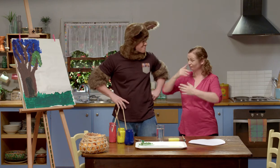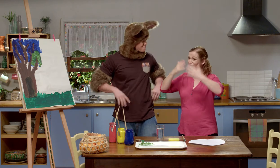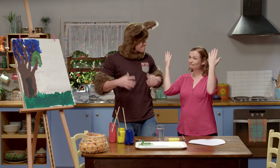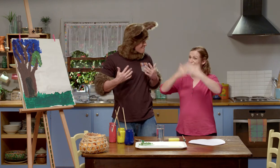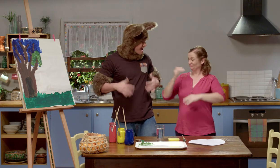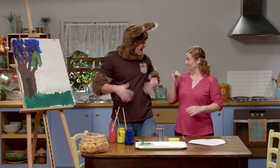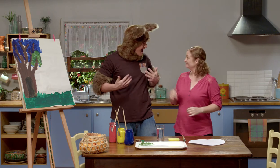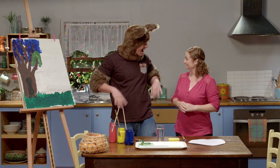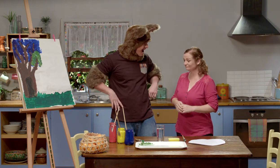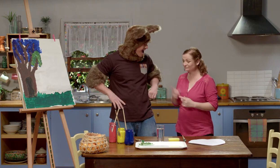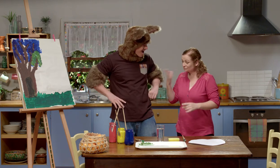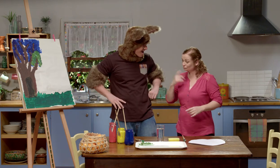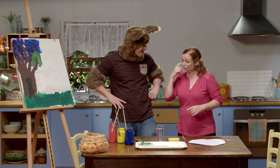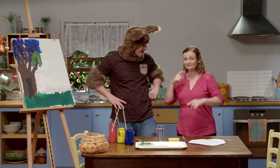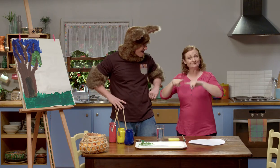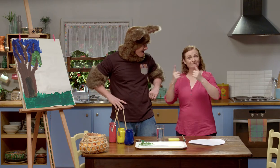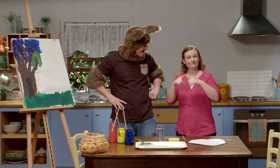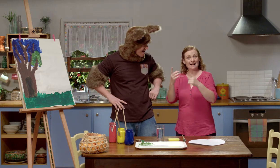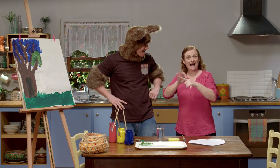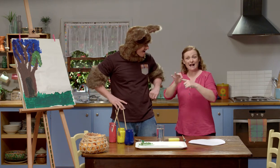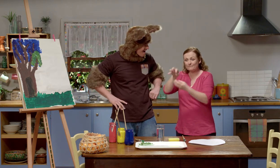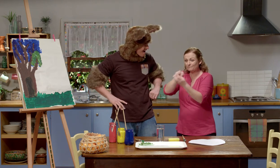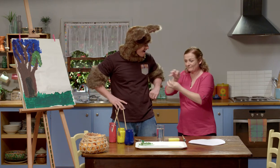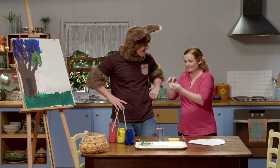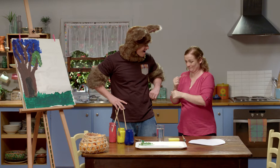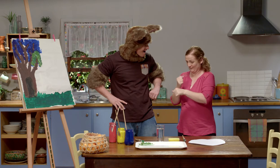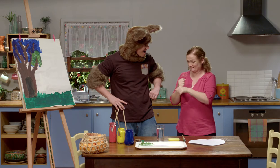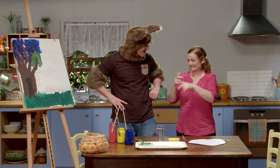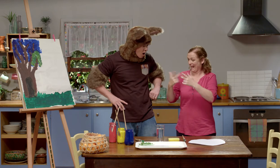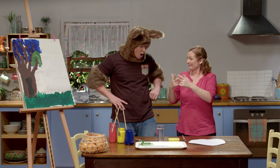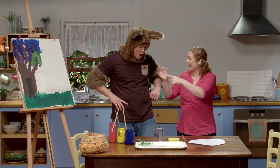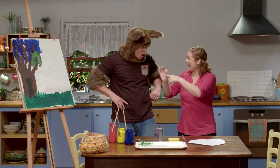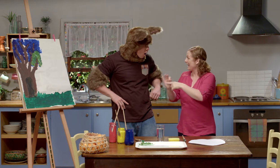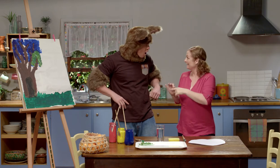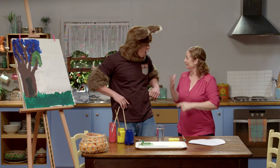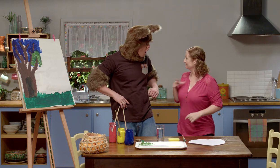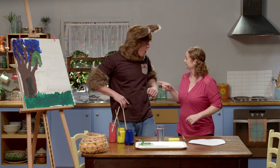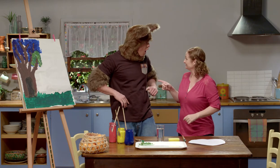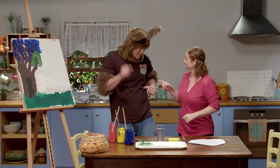then you can have different shades. Wow. Do you want to try that Possum? Or perhaps you could make different colours